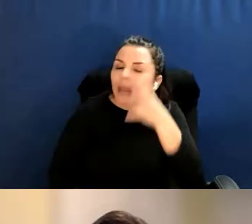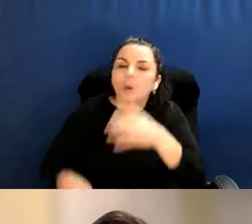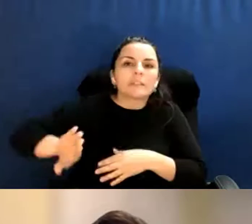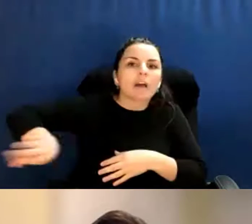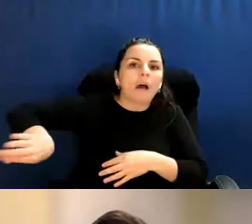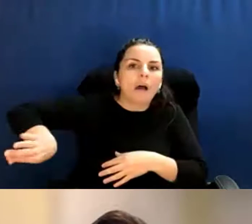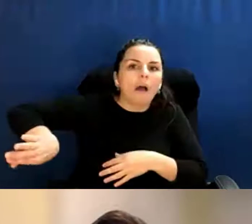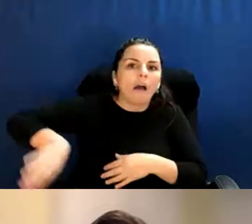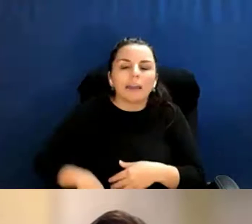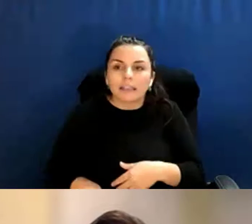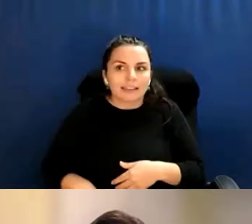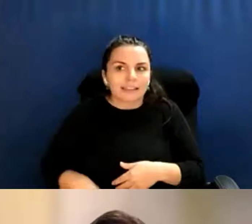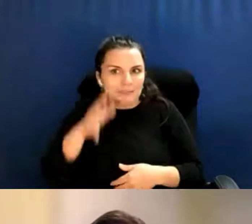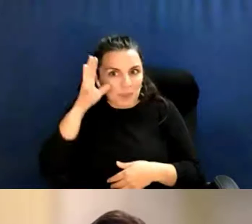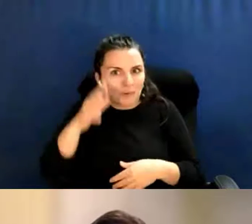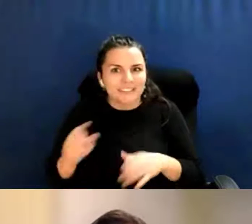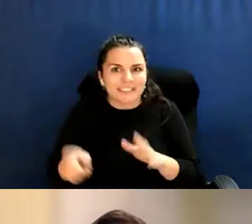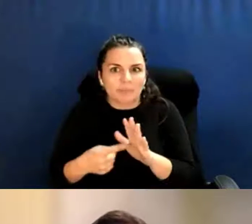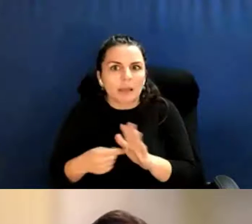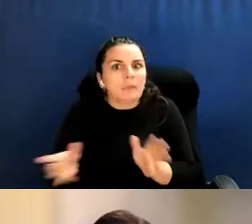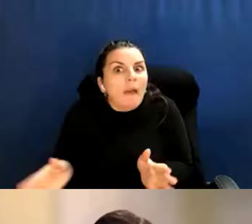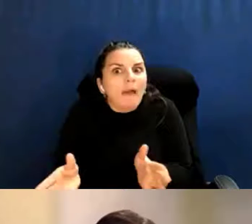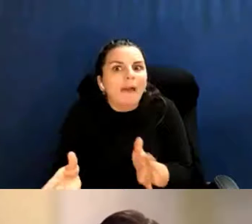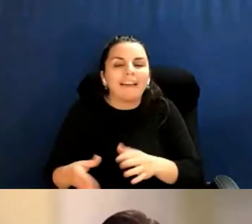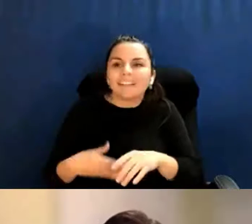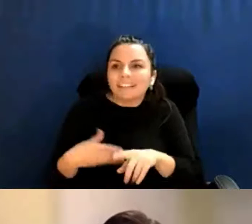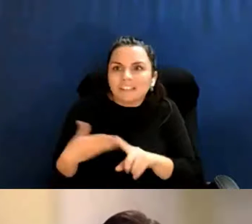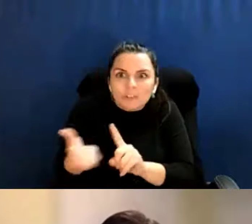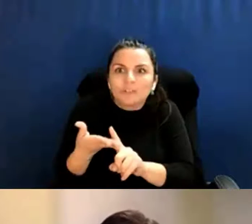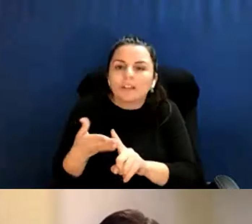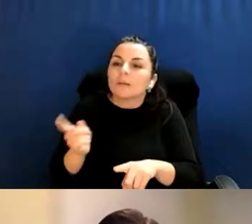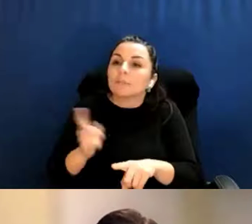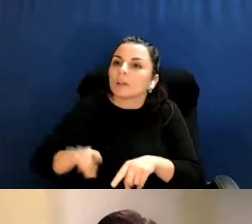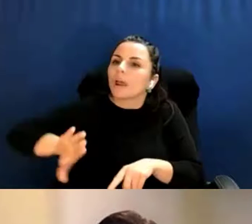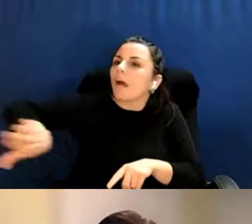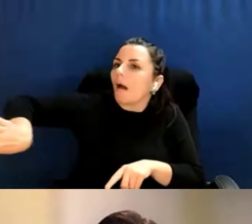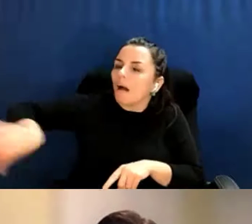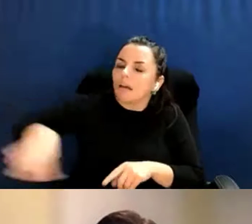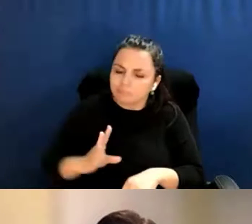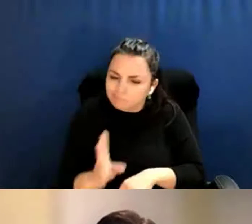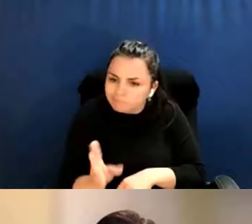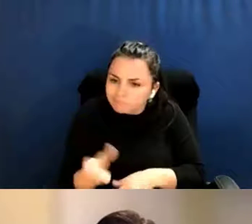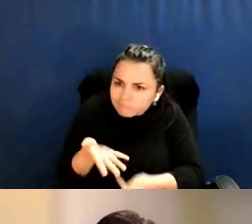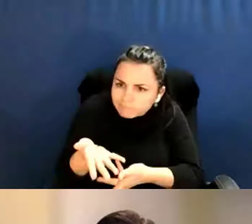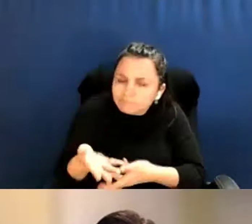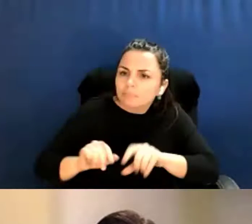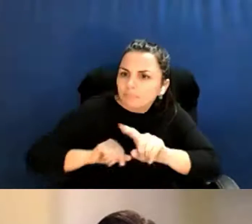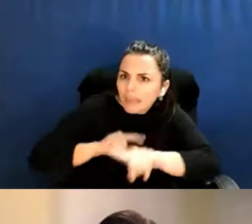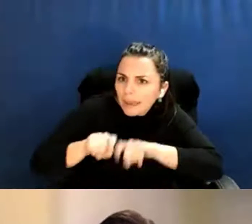and encouraging participation. But it depends, it depends on the research, it depends on the specifics of the study,